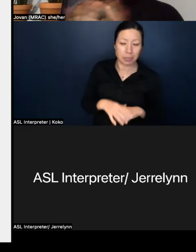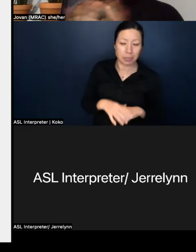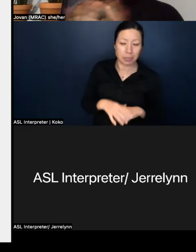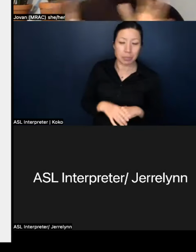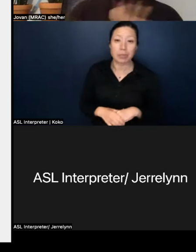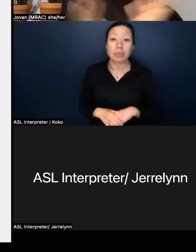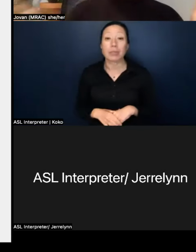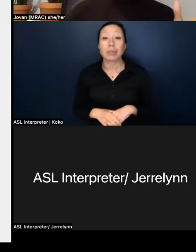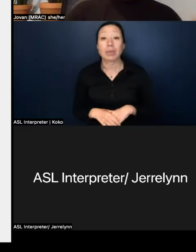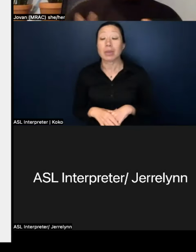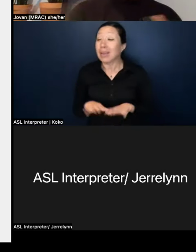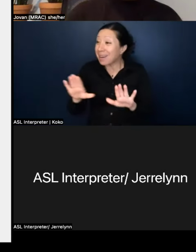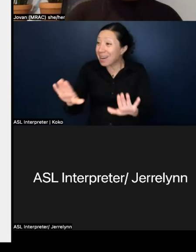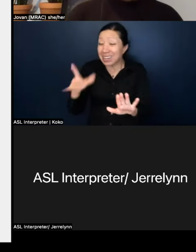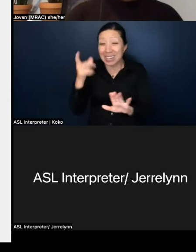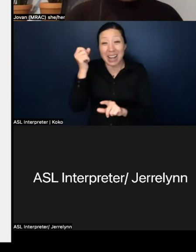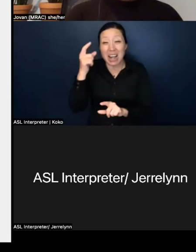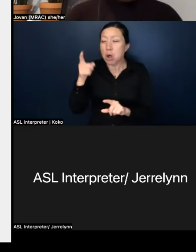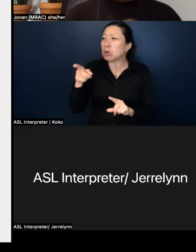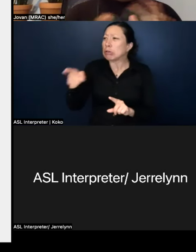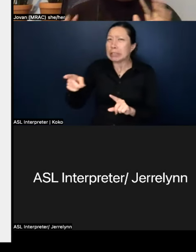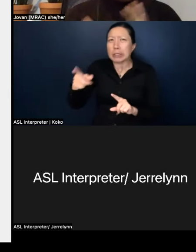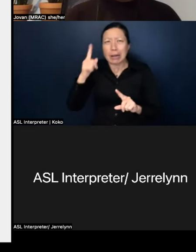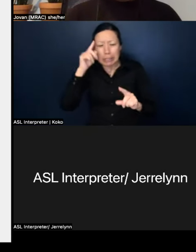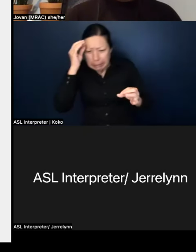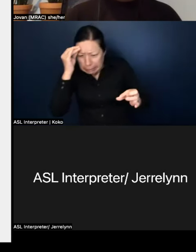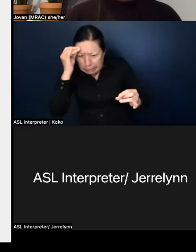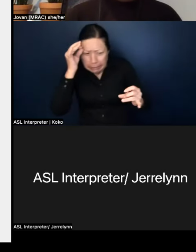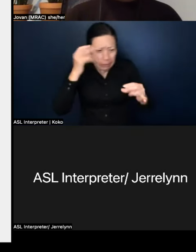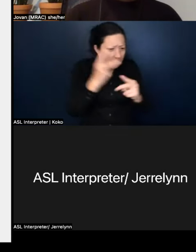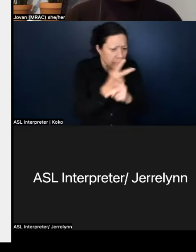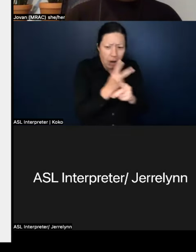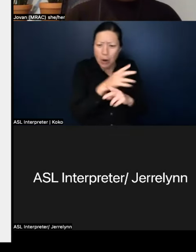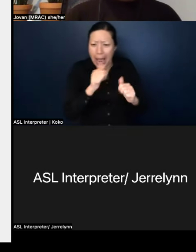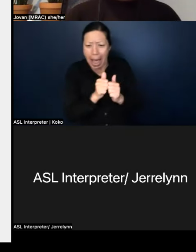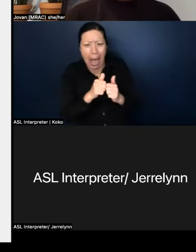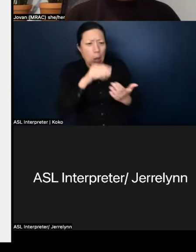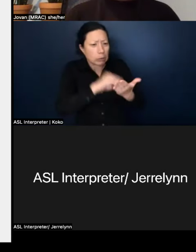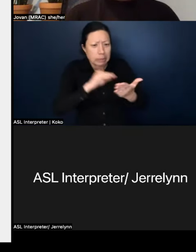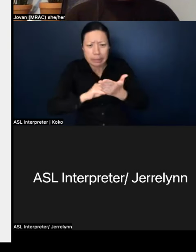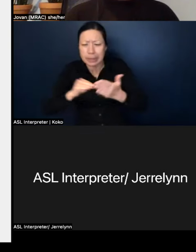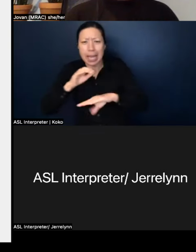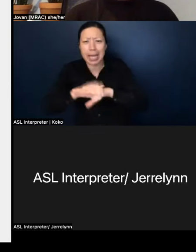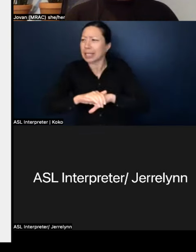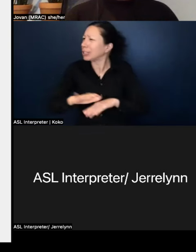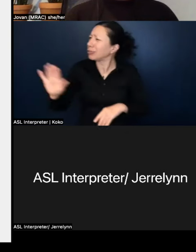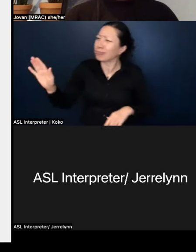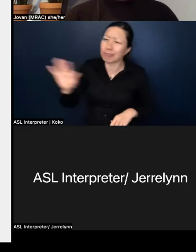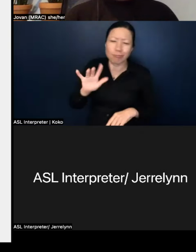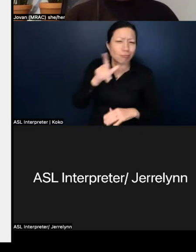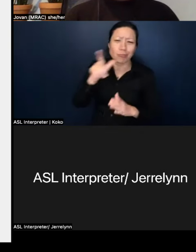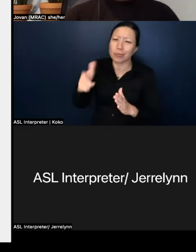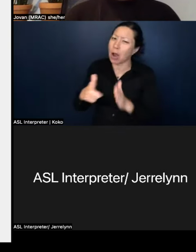you don't need to cater to English speakers. It's totally fine to apply in what other in whatever way you're most comfortable.